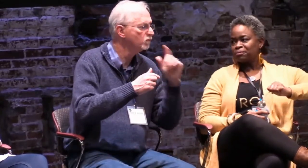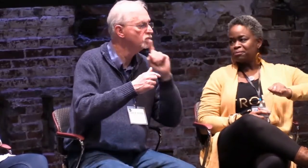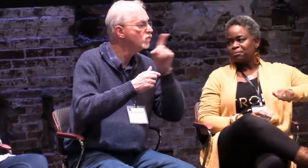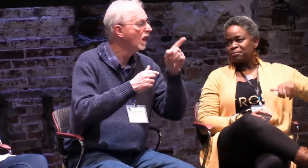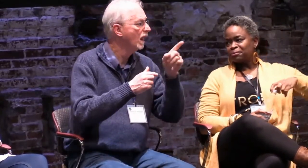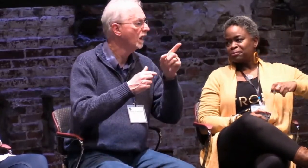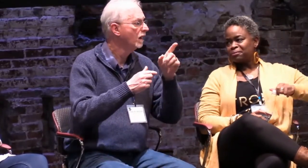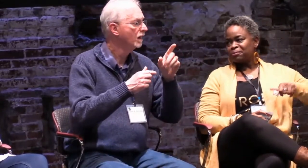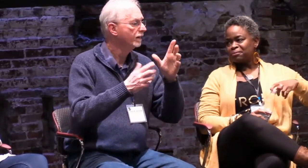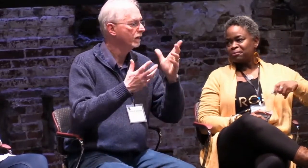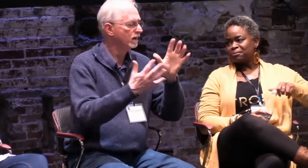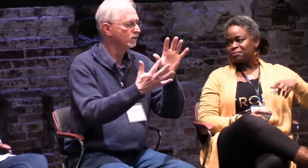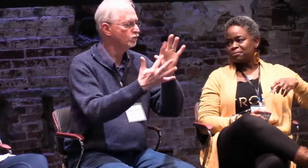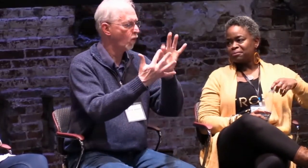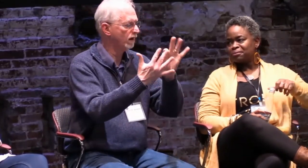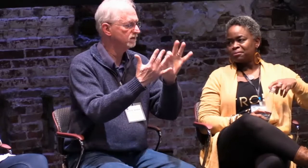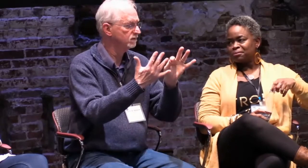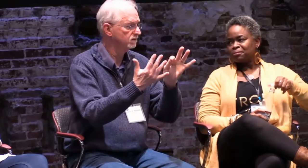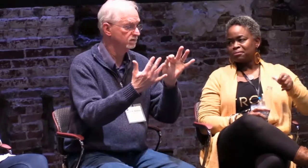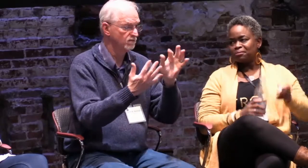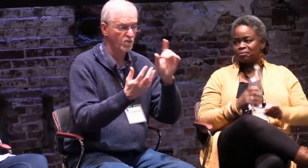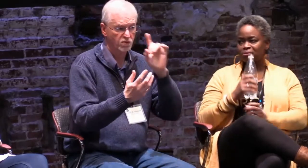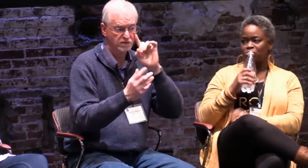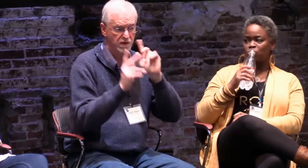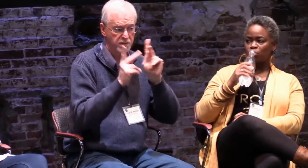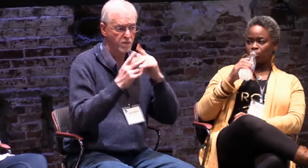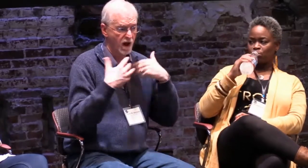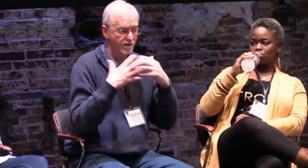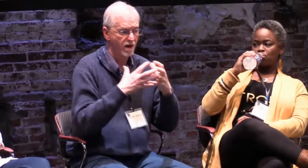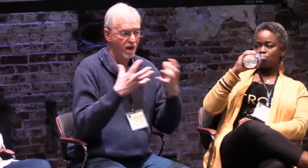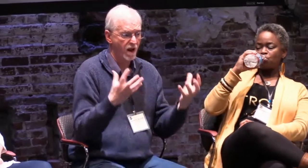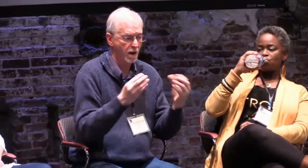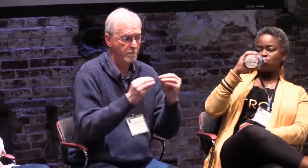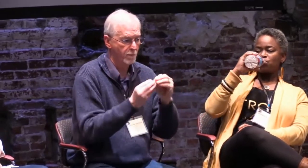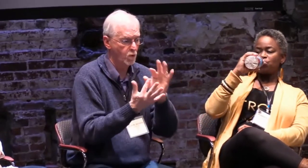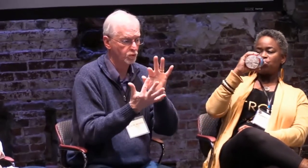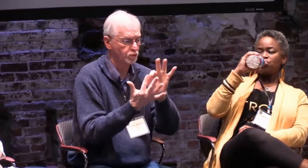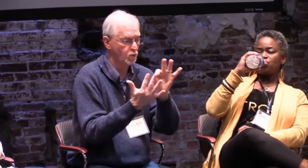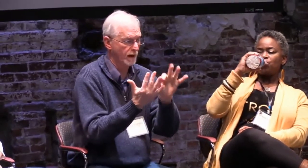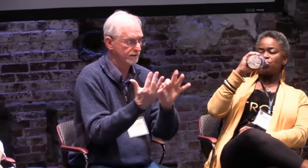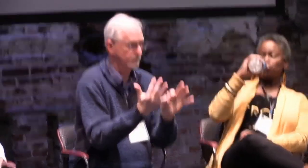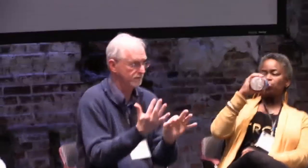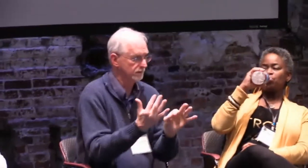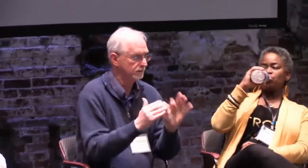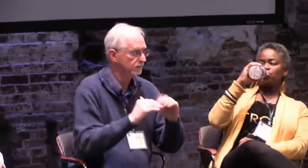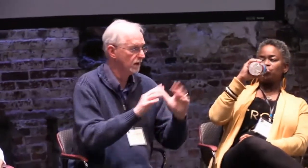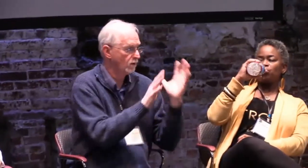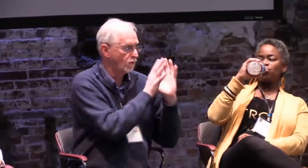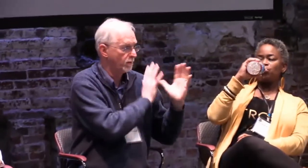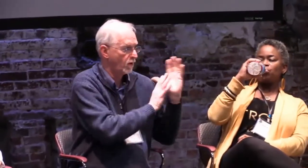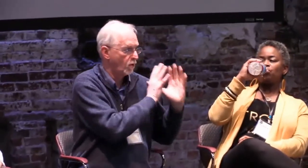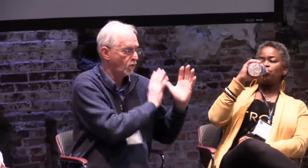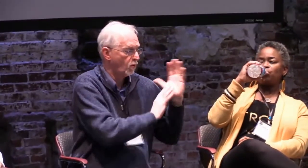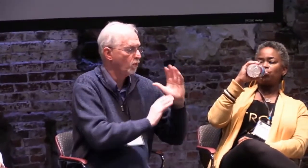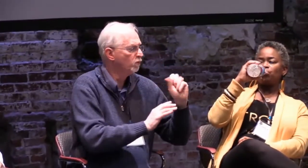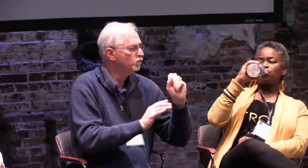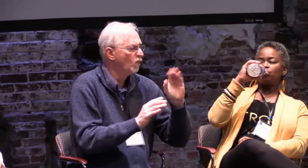[Additional Translator] Just to add on to what she had mentioned about the choices. Deaf people have more choices than what they had